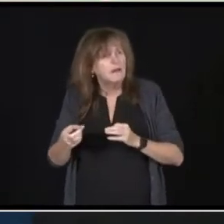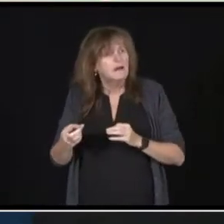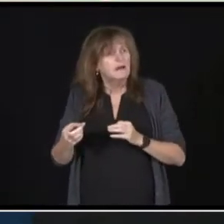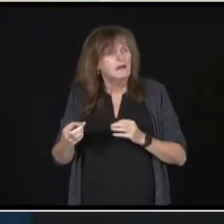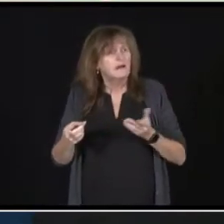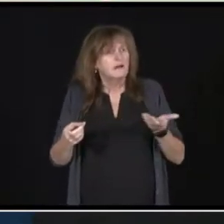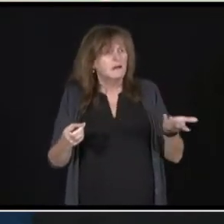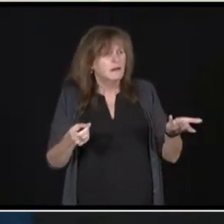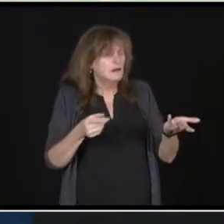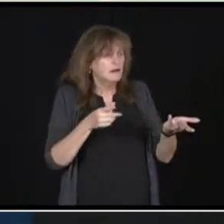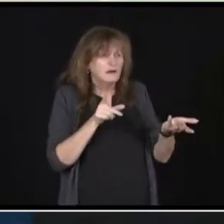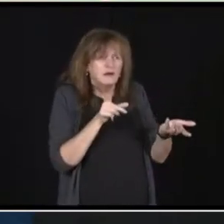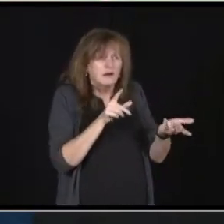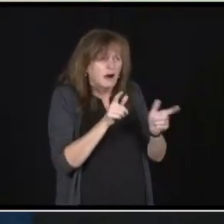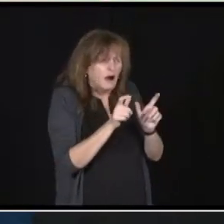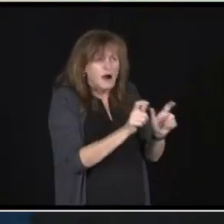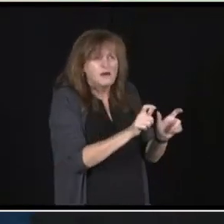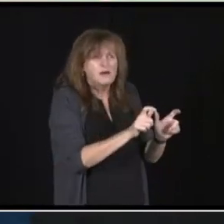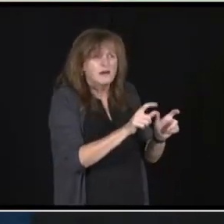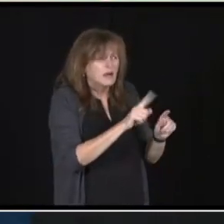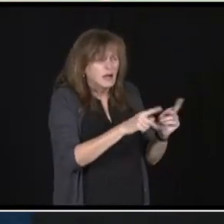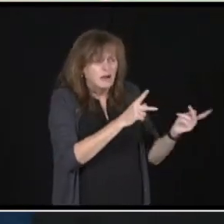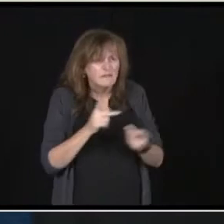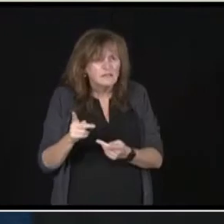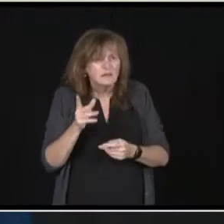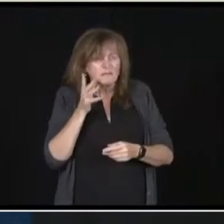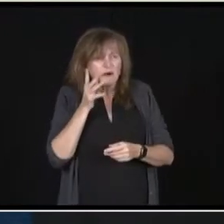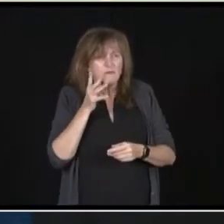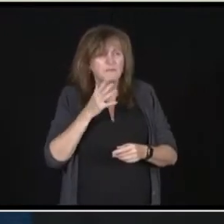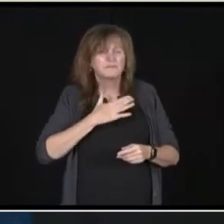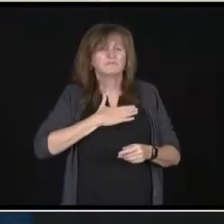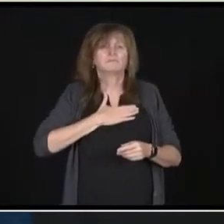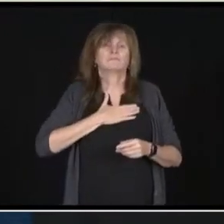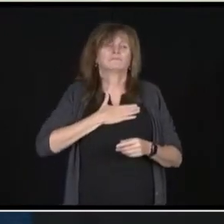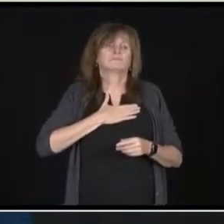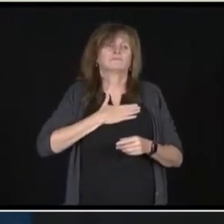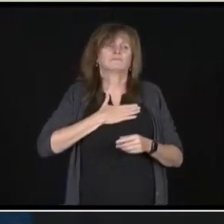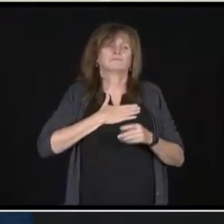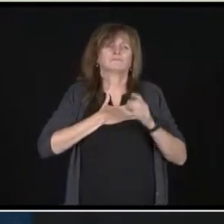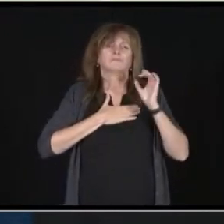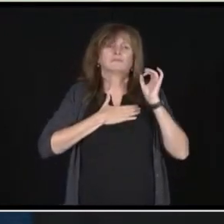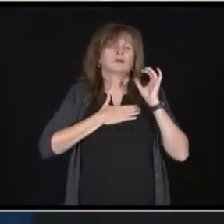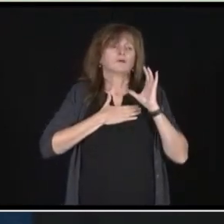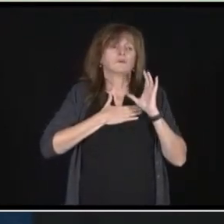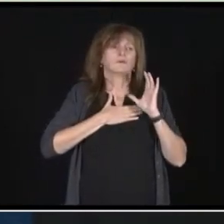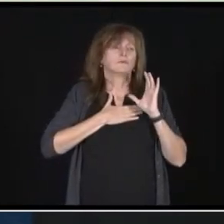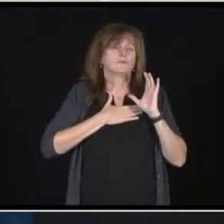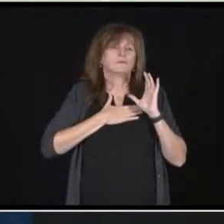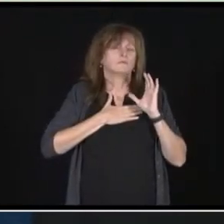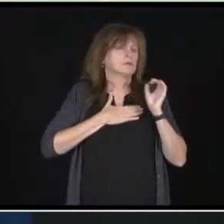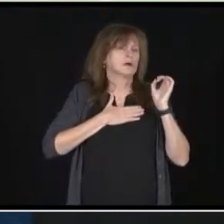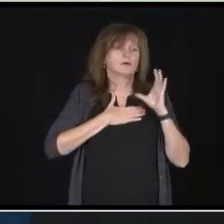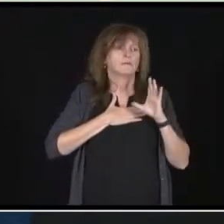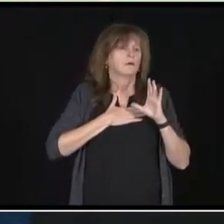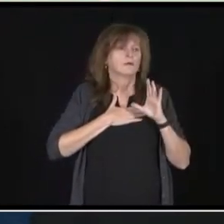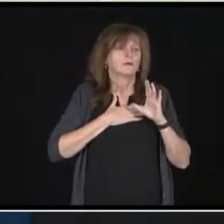My heart just breaks for people. My heart breaks for Bill and Sylvie. It is terrible. And as I have an opportunity